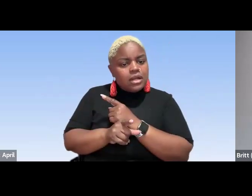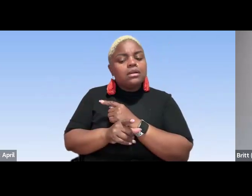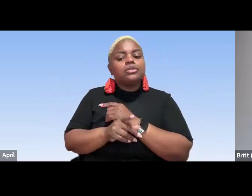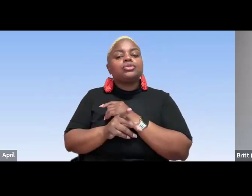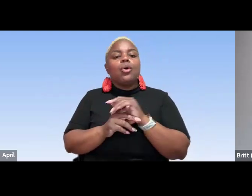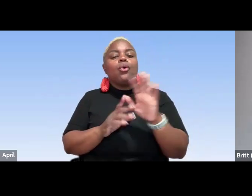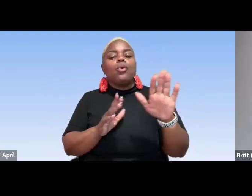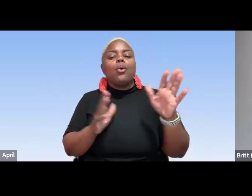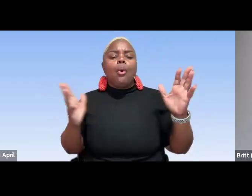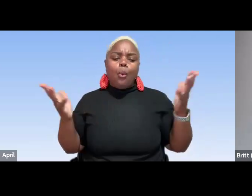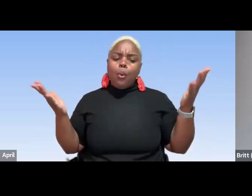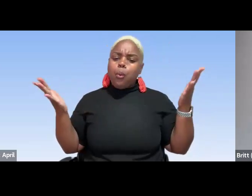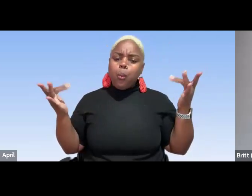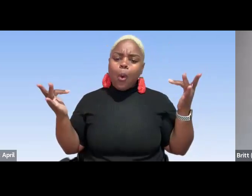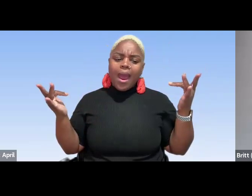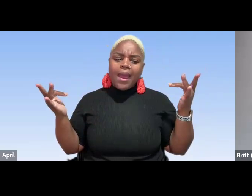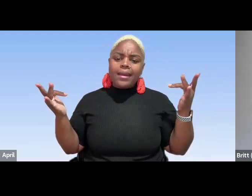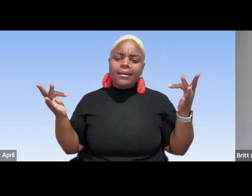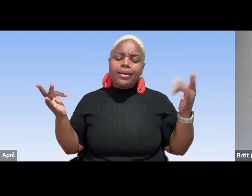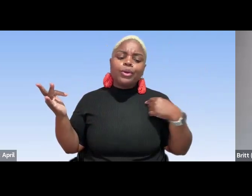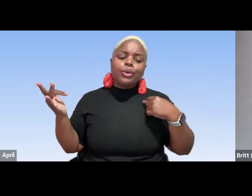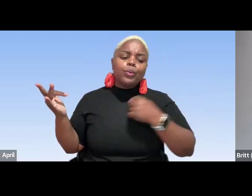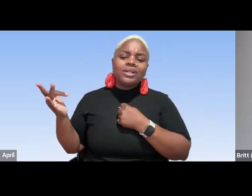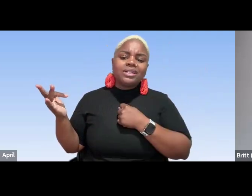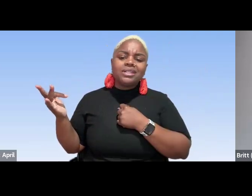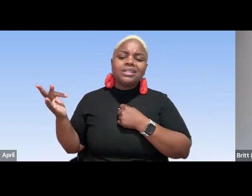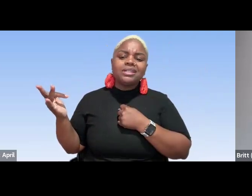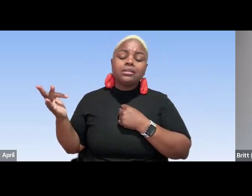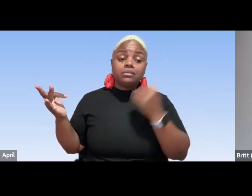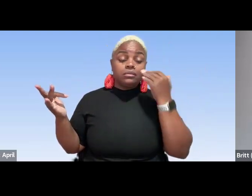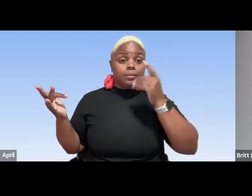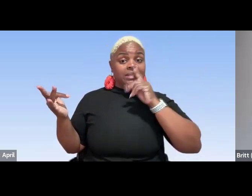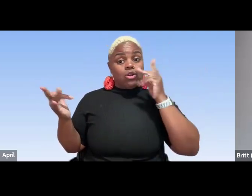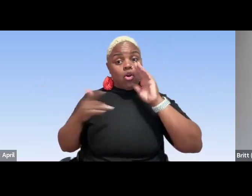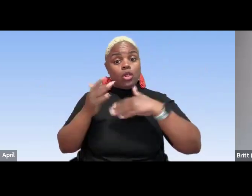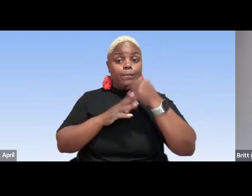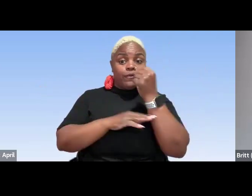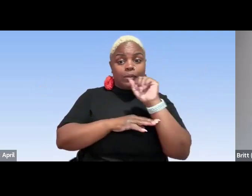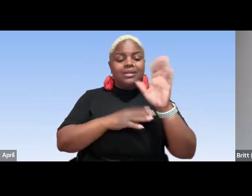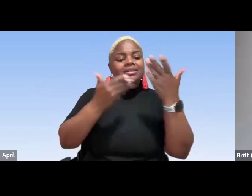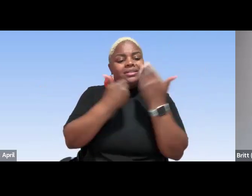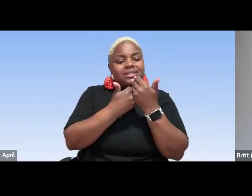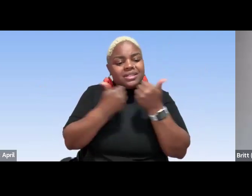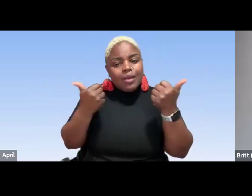these movements or, you know, struggles as being separate, as being in silos?